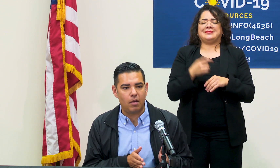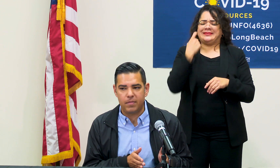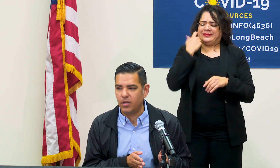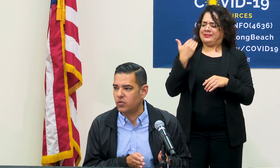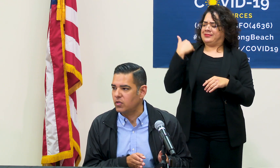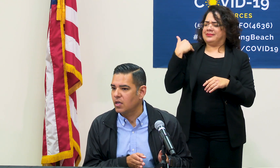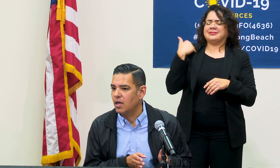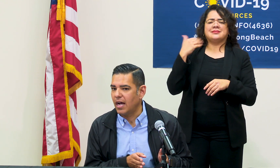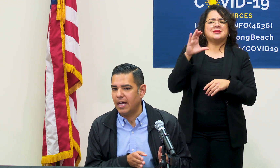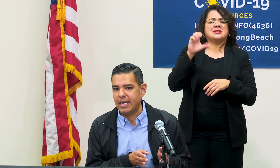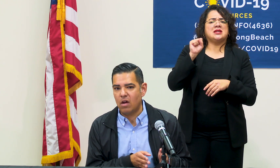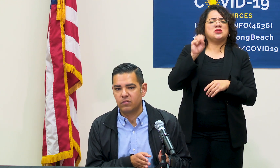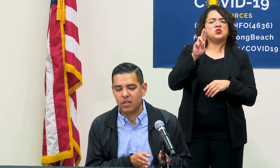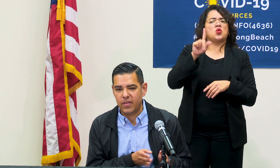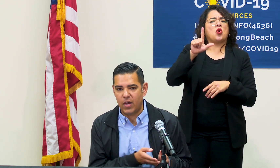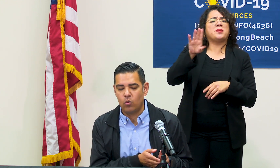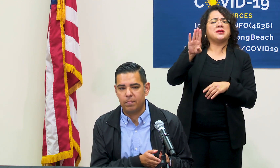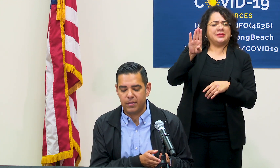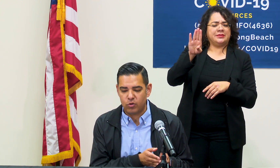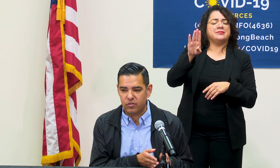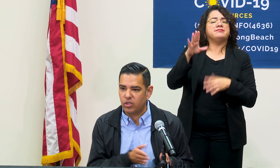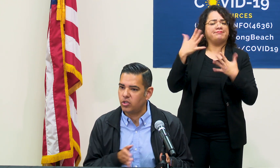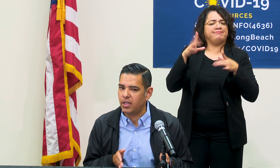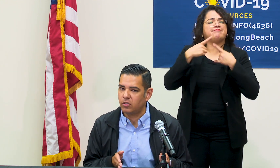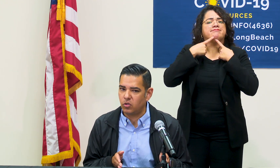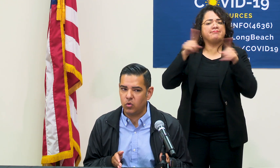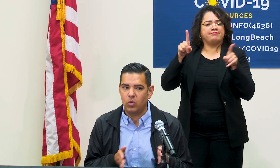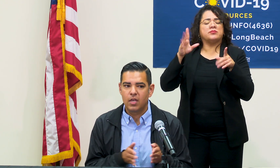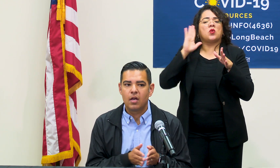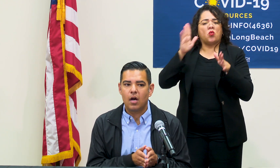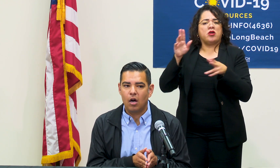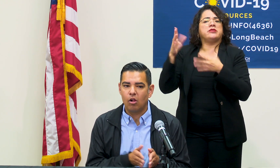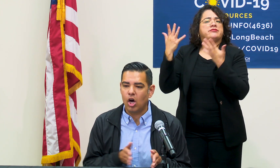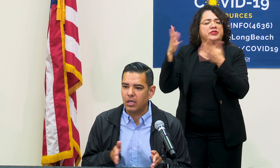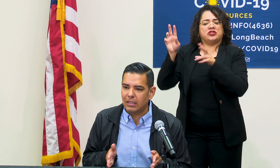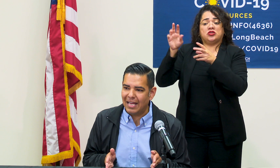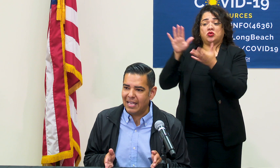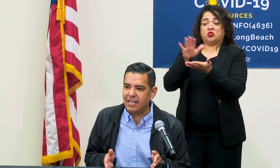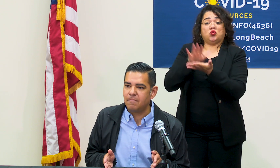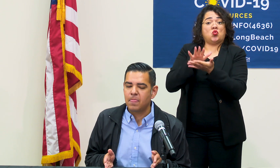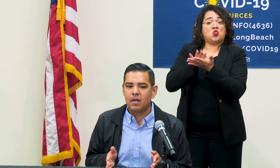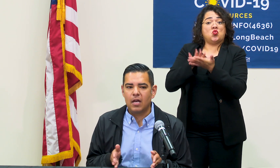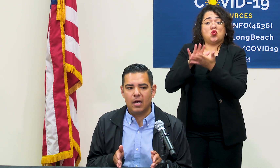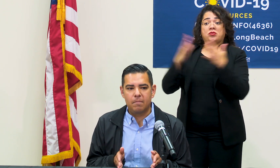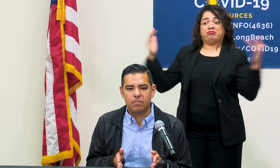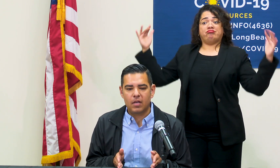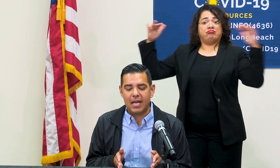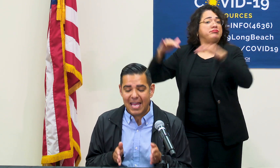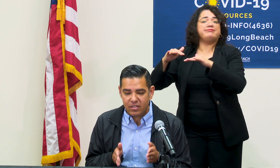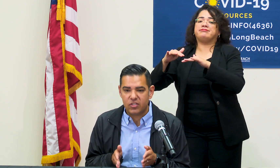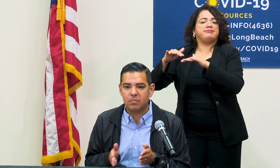Long Beach announced that they will be transitioning to all online and some